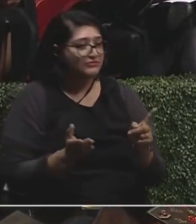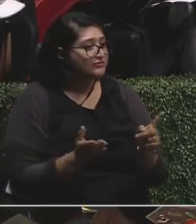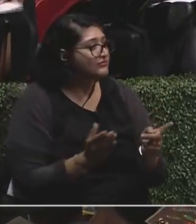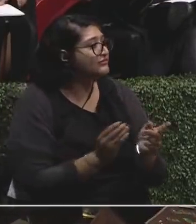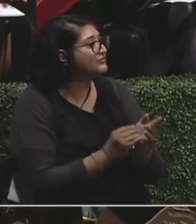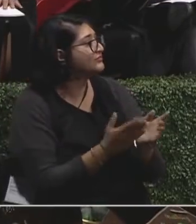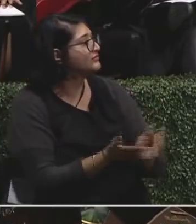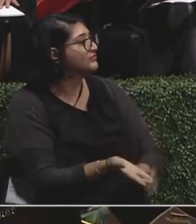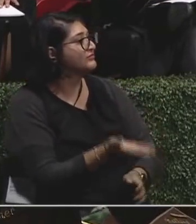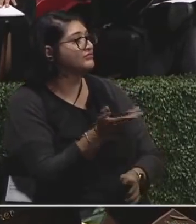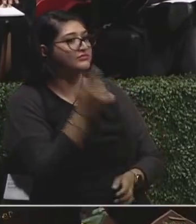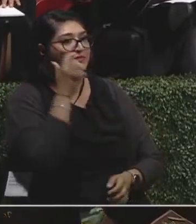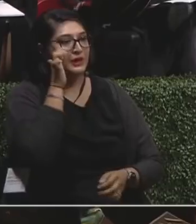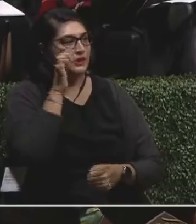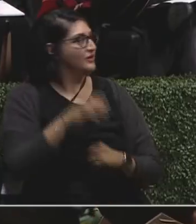PLEASE STAND AND BE RECOGNIZED?